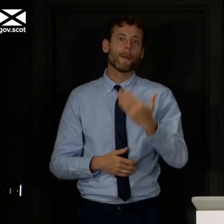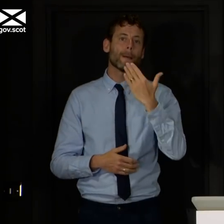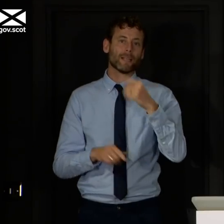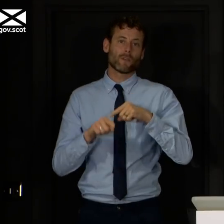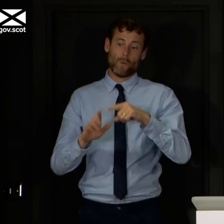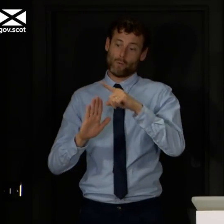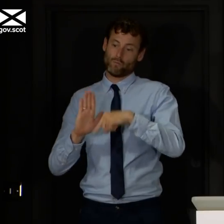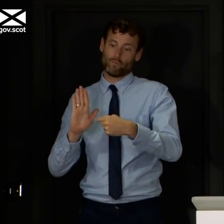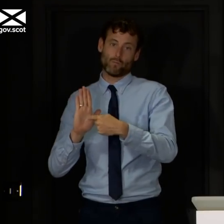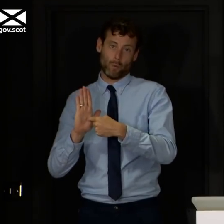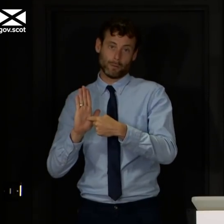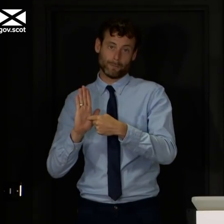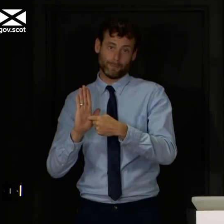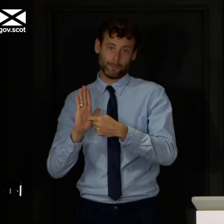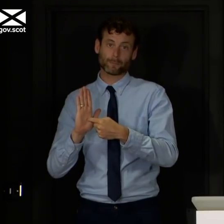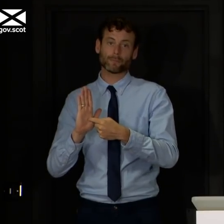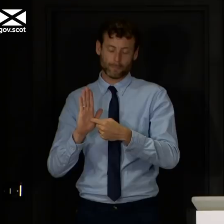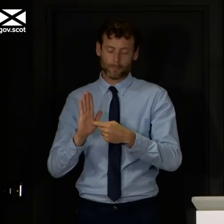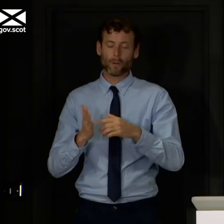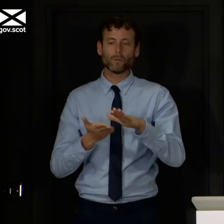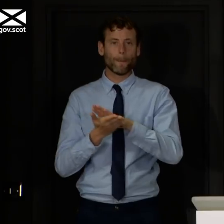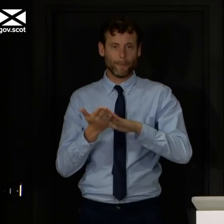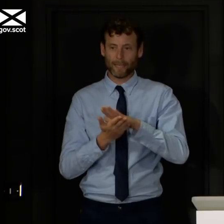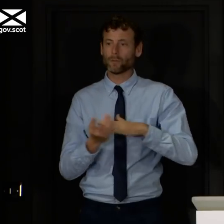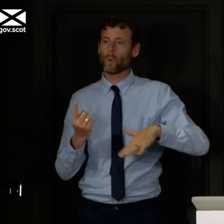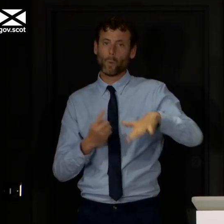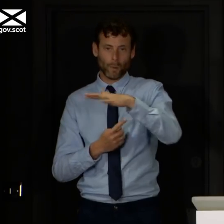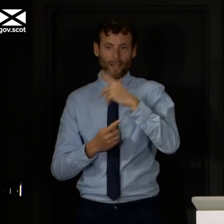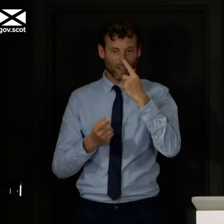to the guidelines so that we keep making the progress that we've been able to report today.